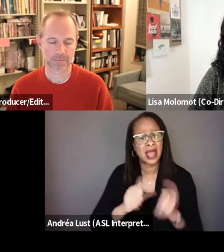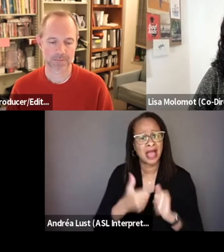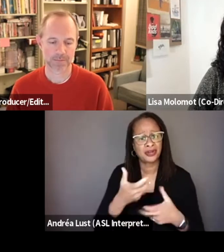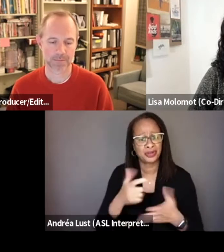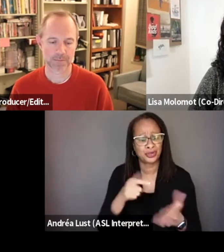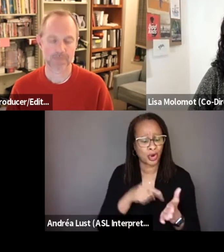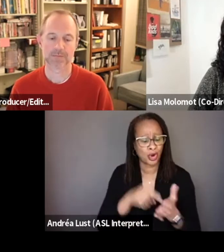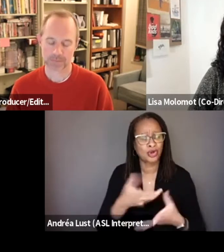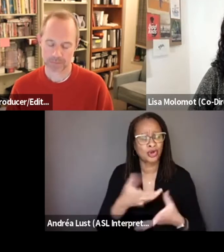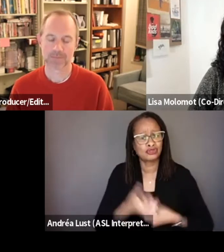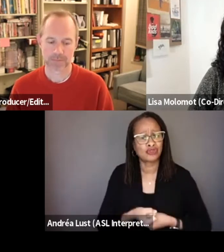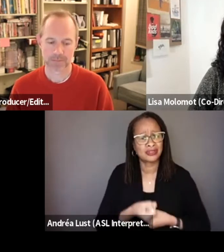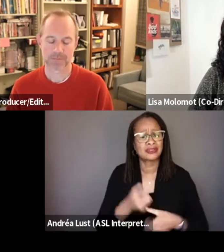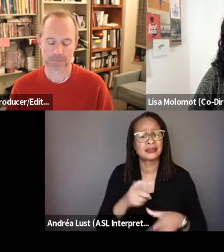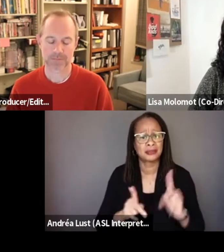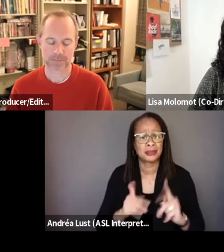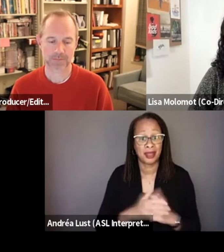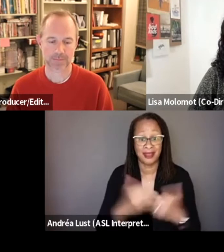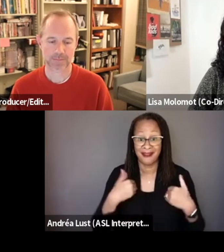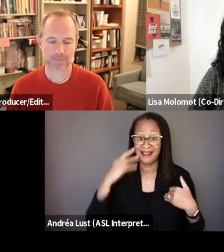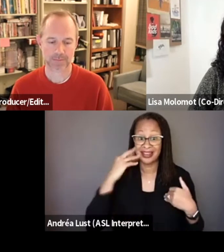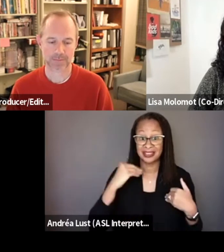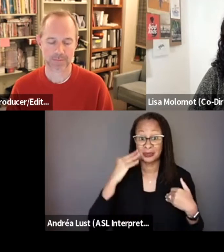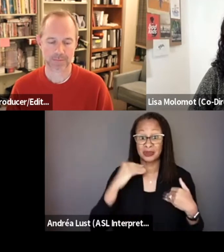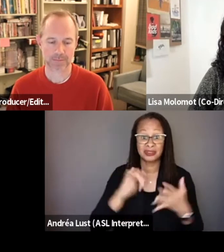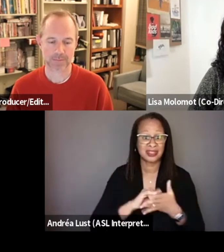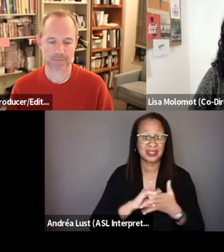who have experiences that are difficult to get into?